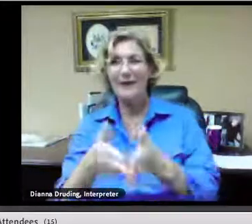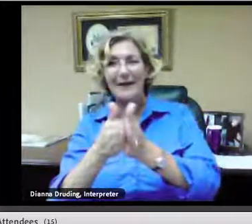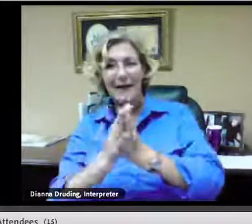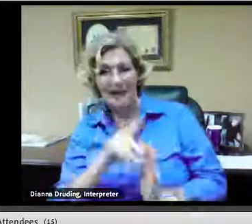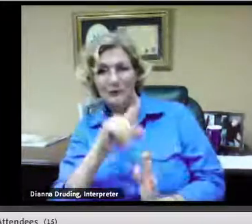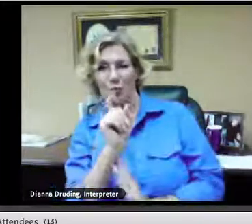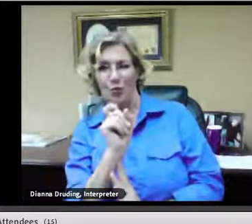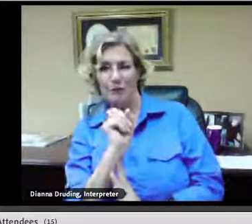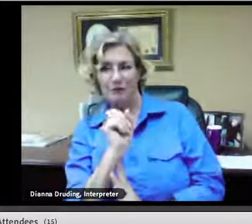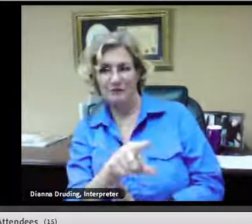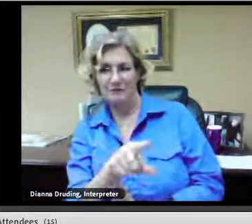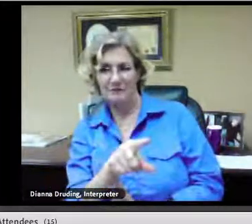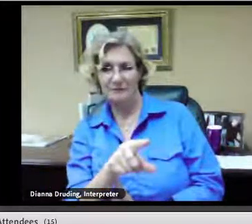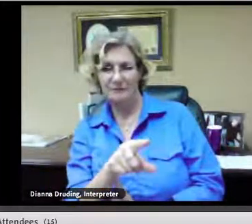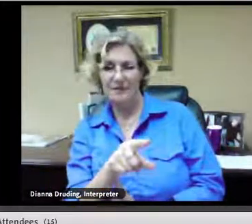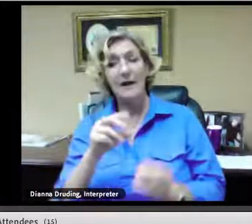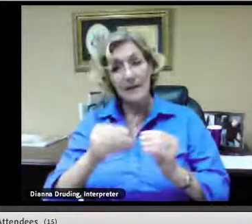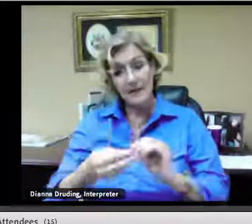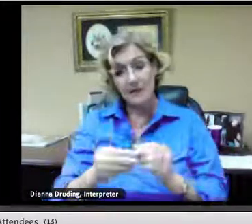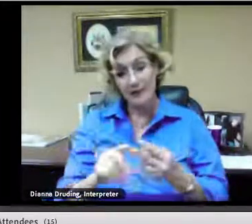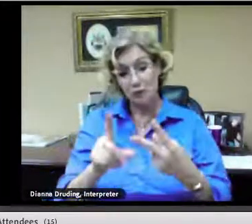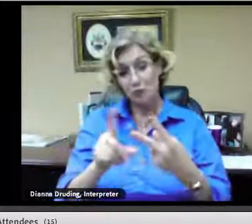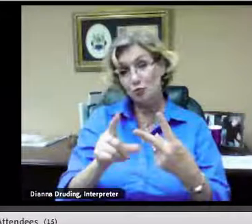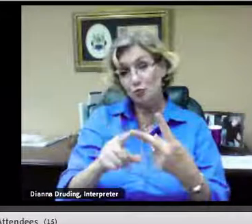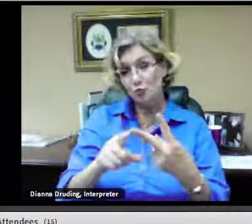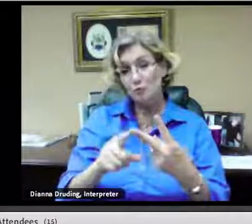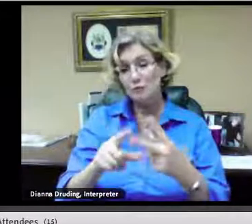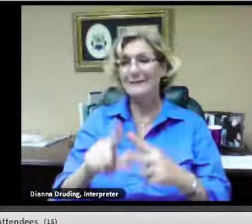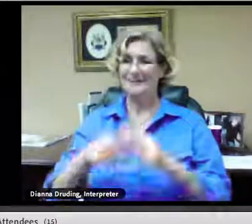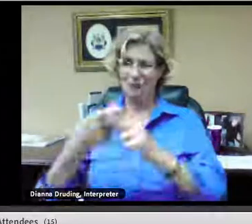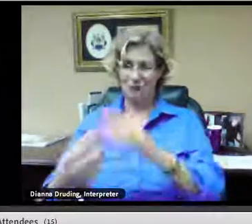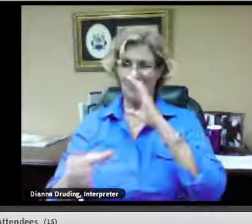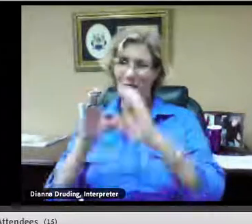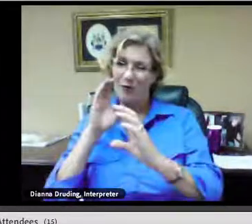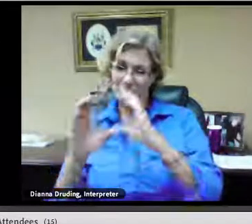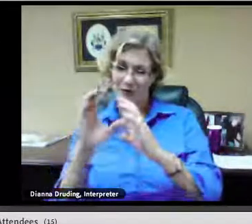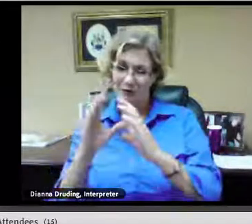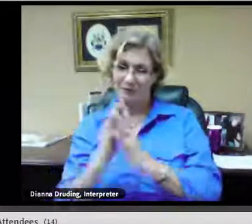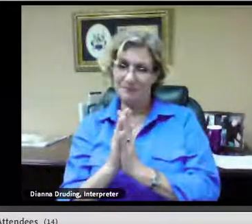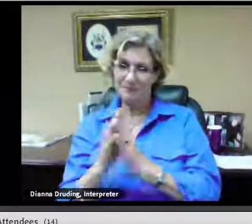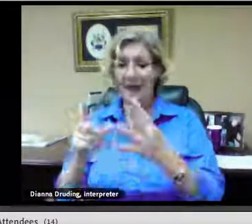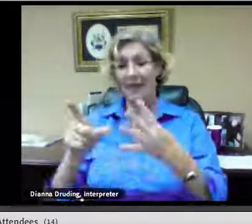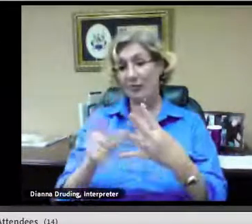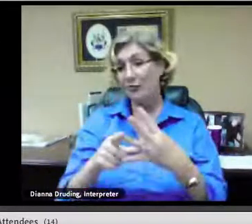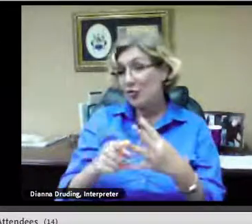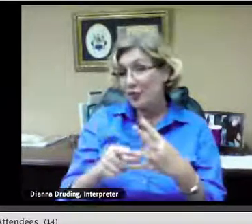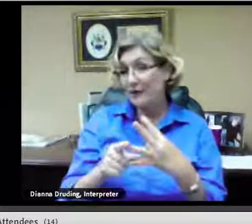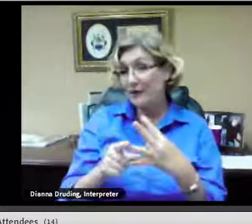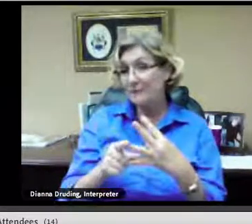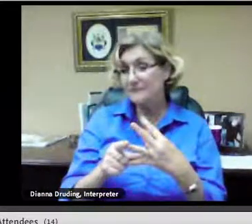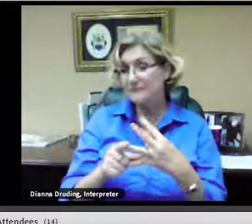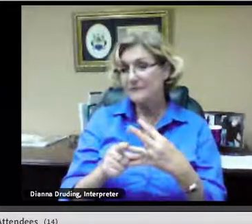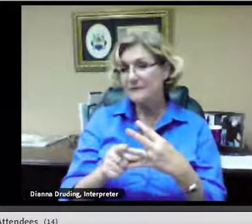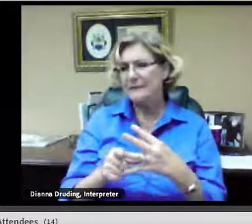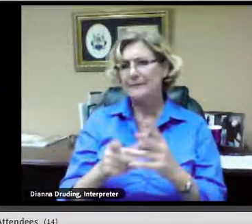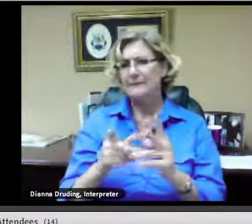number two, initiate the conversations and three, keep the phrase in your head,